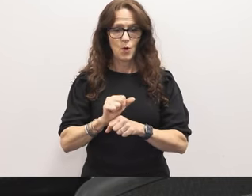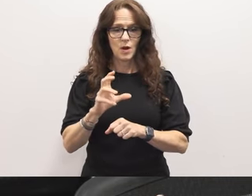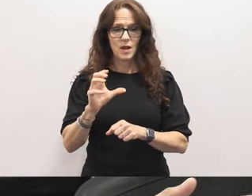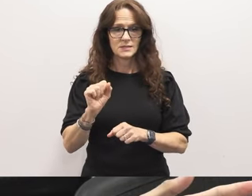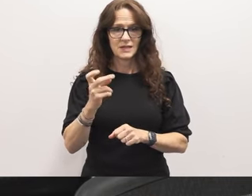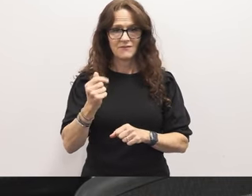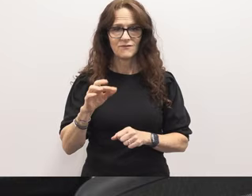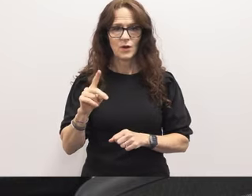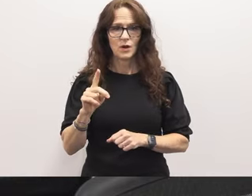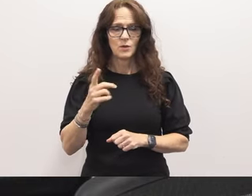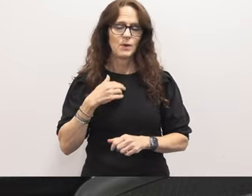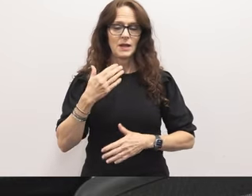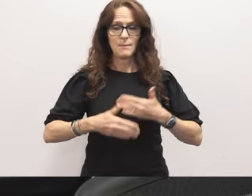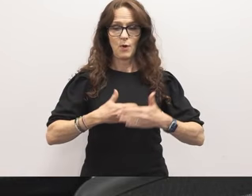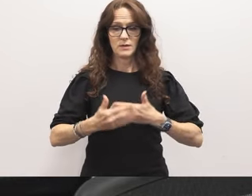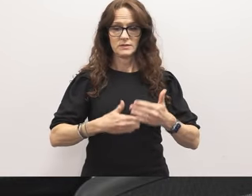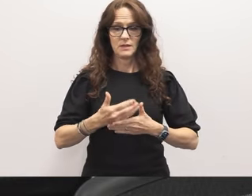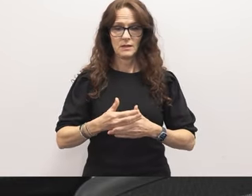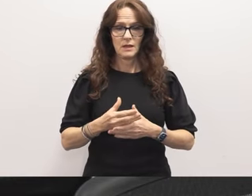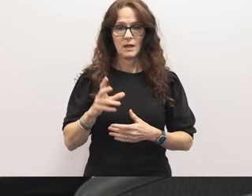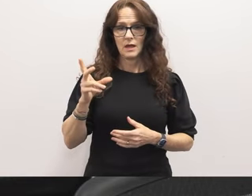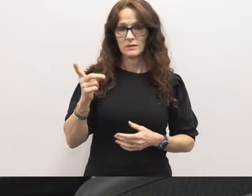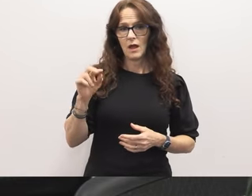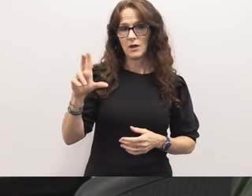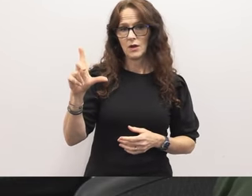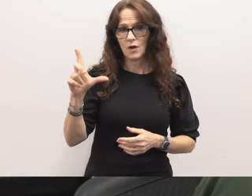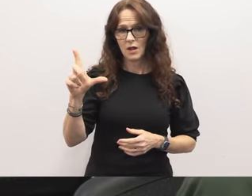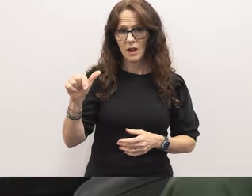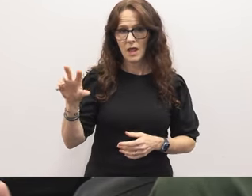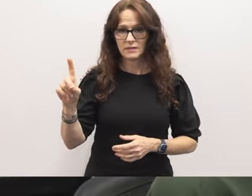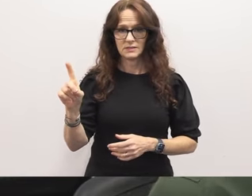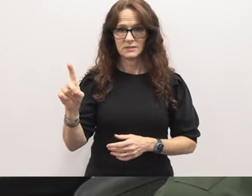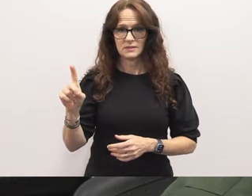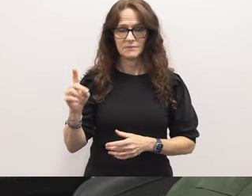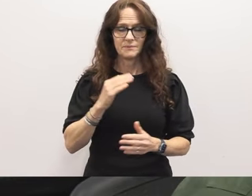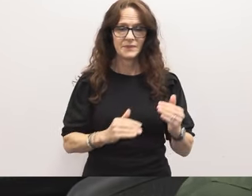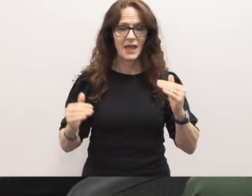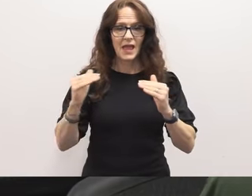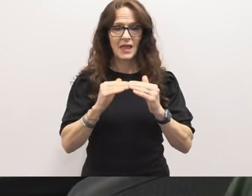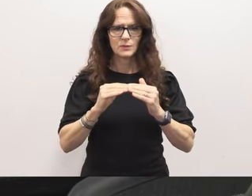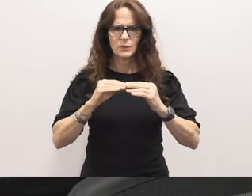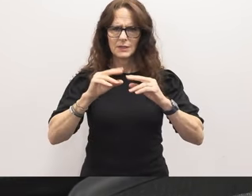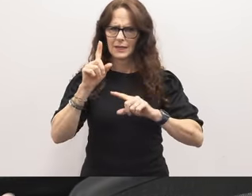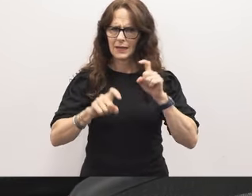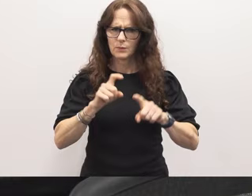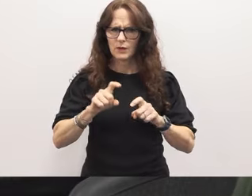we were taken through a process at the time by Dr. Lund, an equity inquiry question, where are we at?